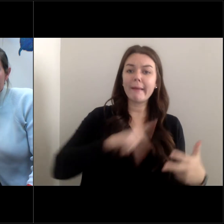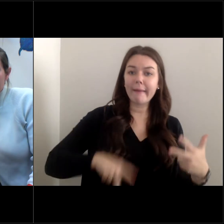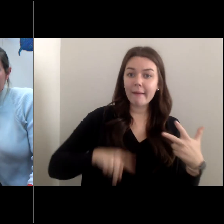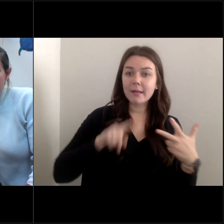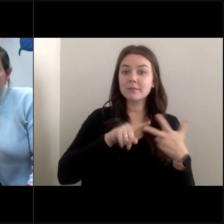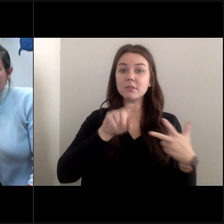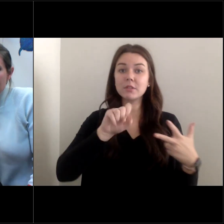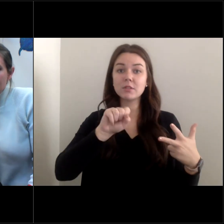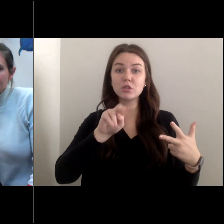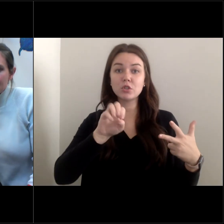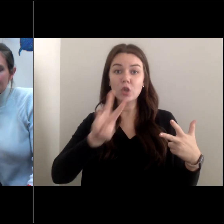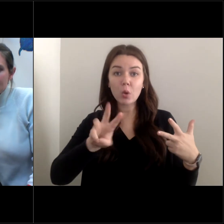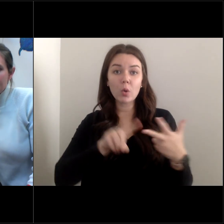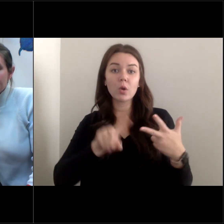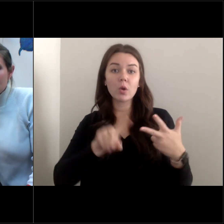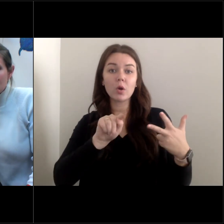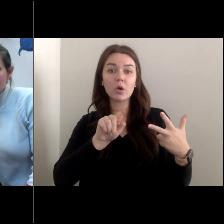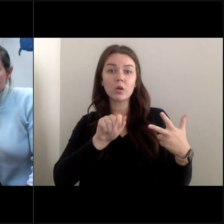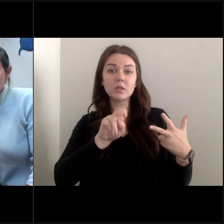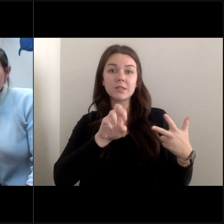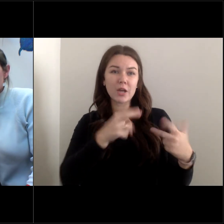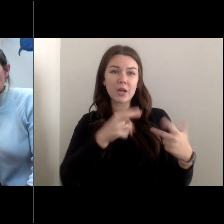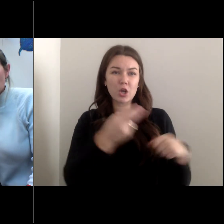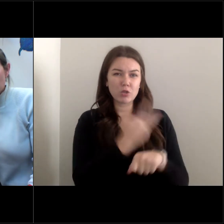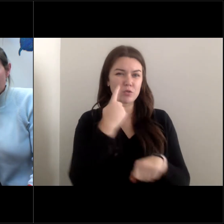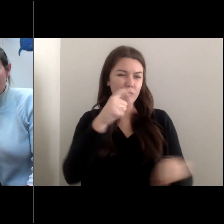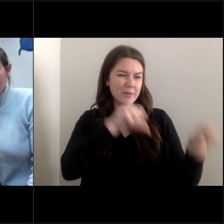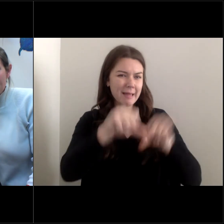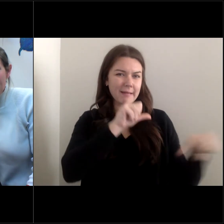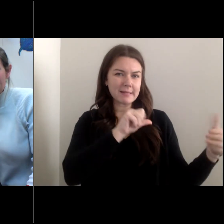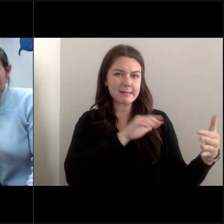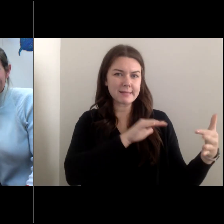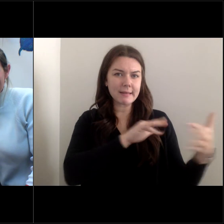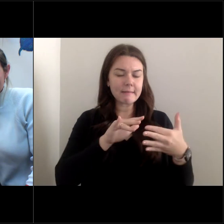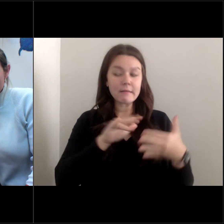and the other crabs are used to show anyone who lives here,